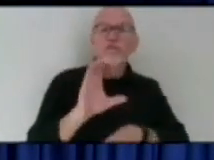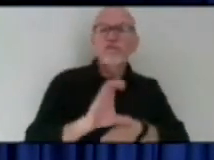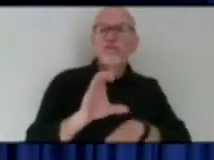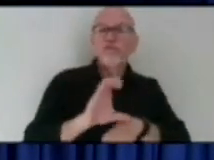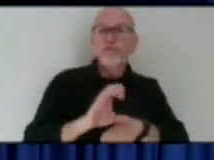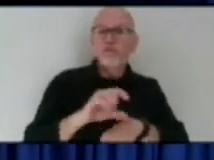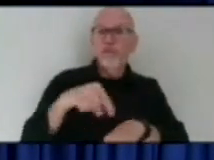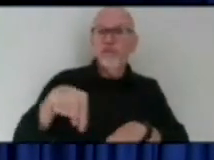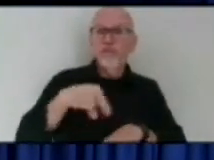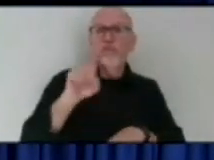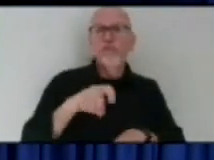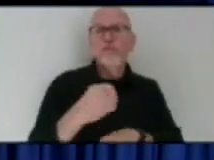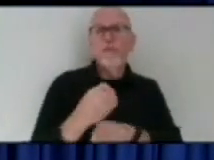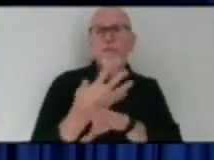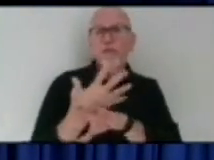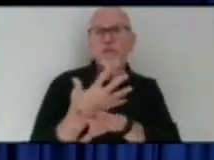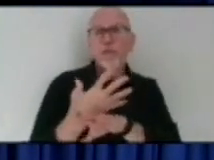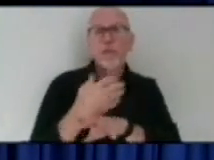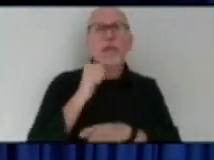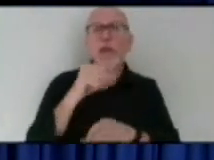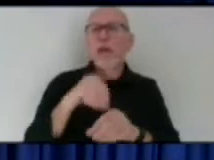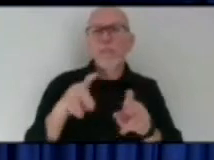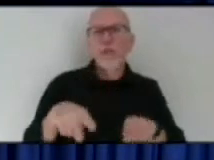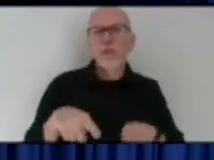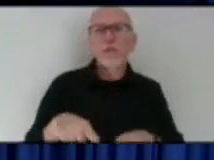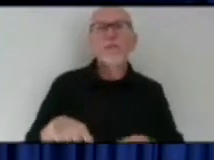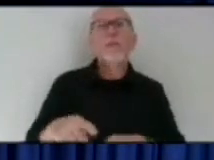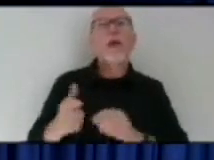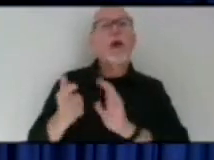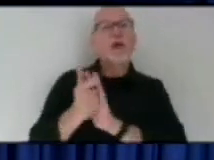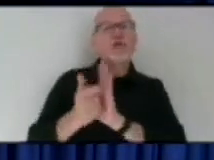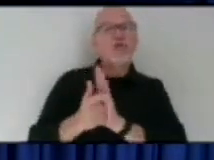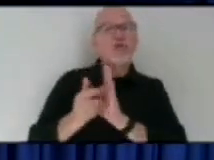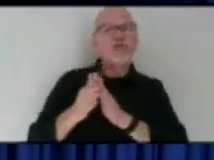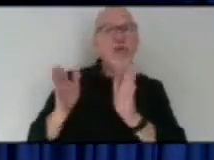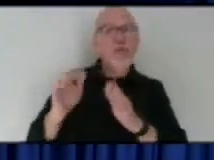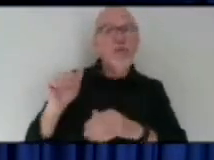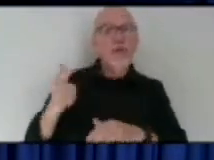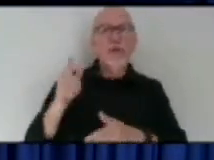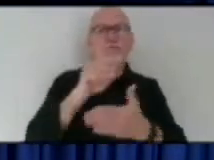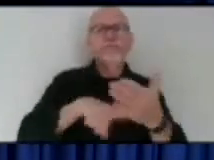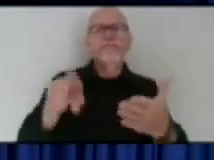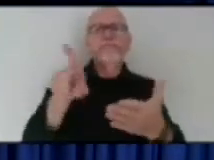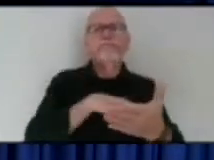virtual. And the attorney general criticized that pretty, pretty heavily.